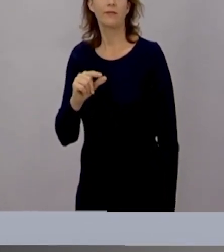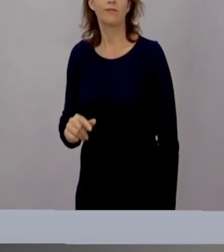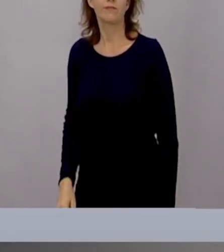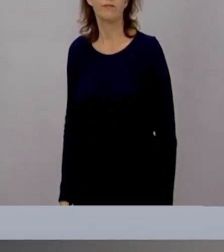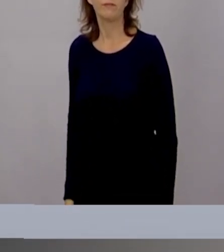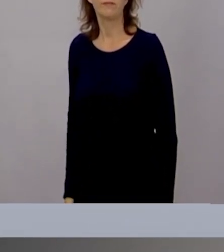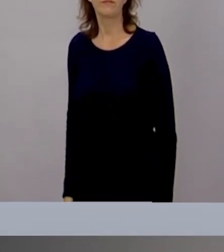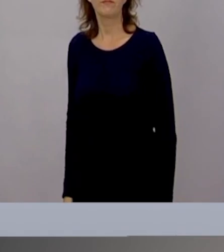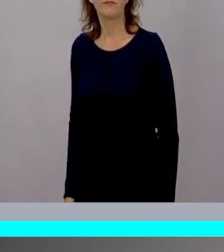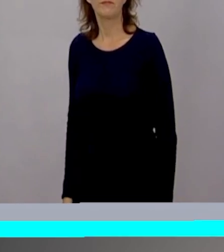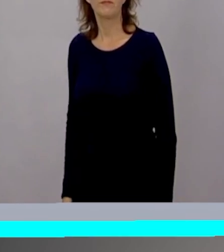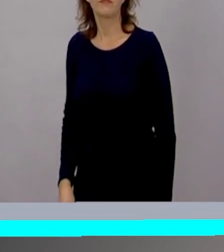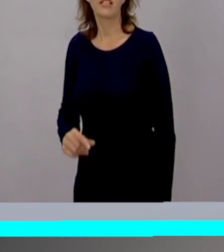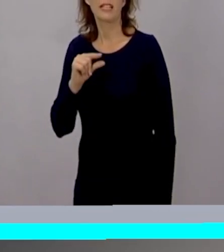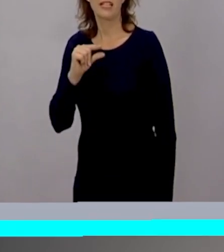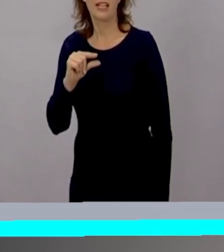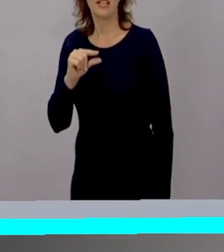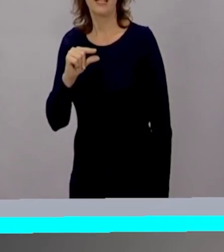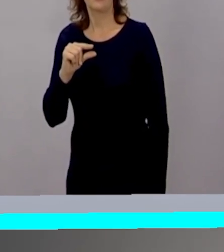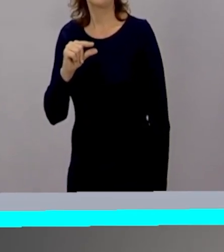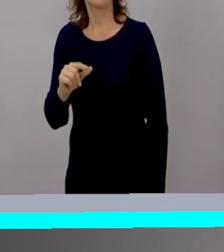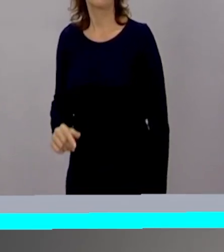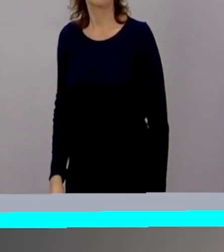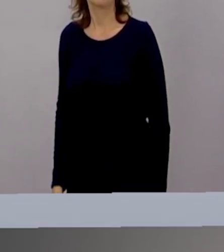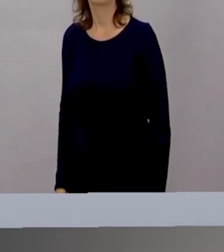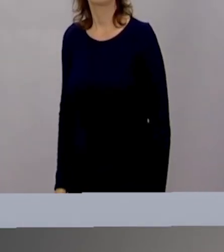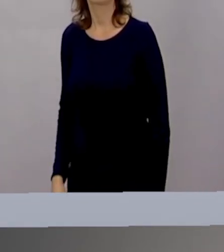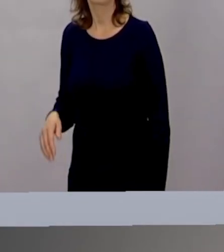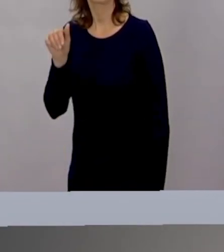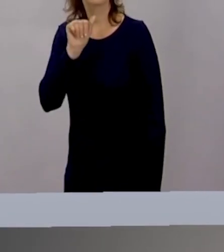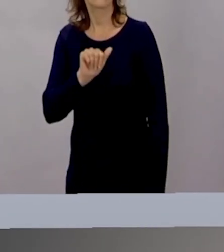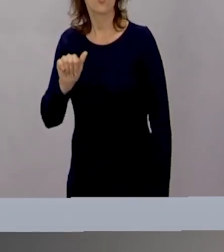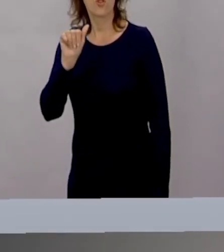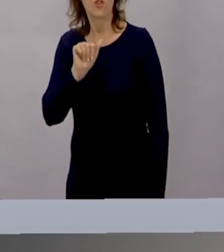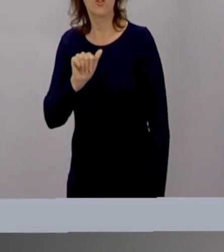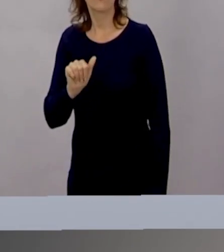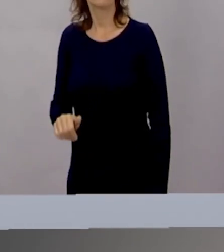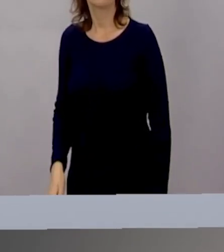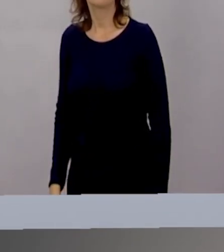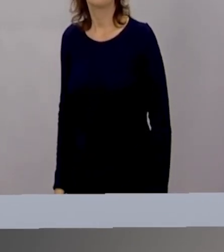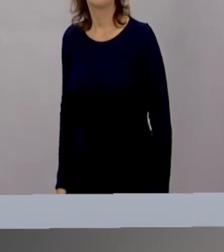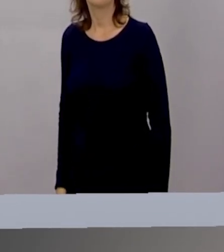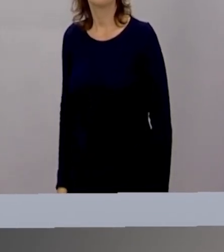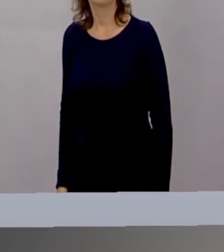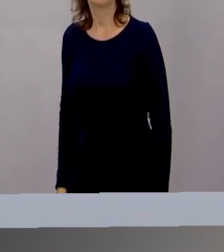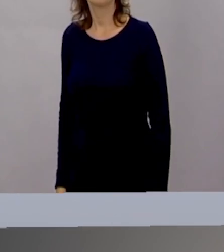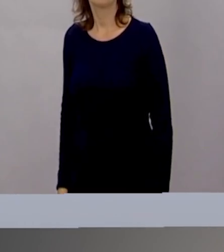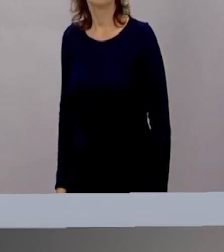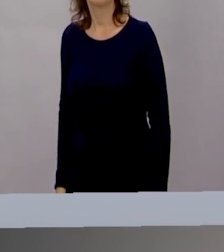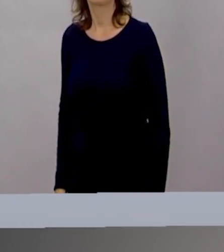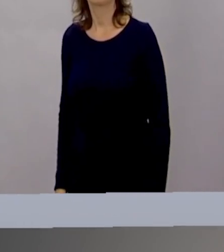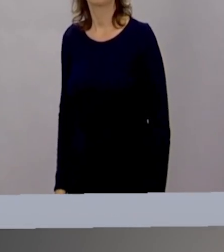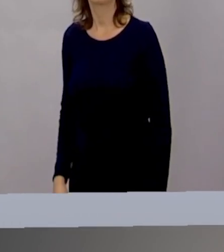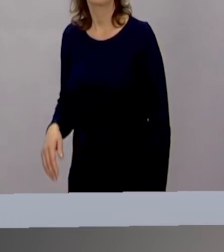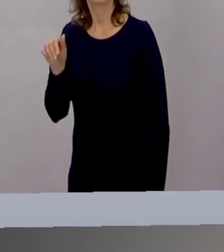use of a Fusion Method to combine the two may still be a promising avenue for further research in this field. Thank you for your attention.